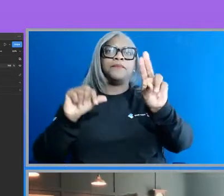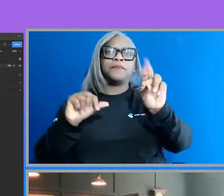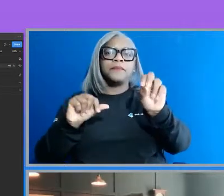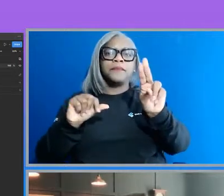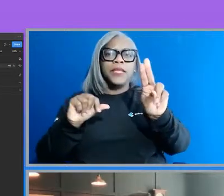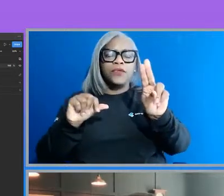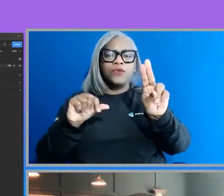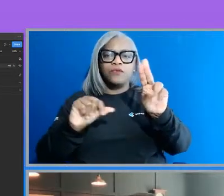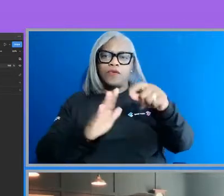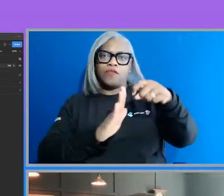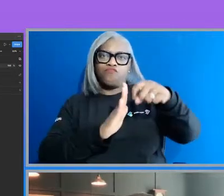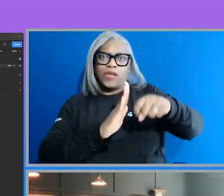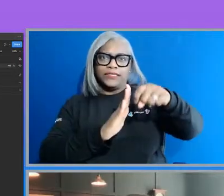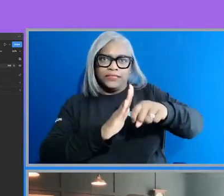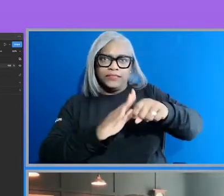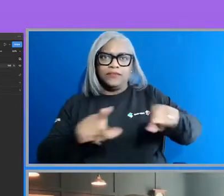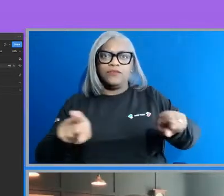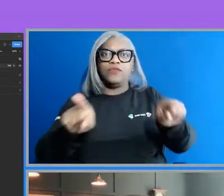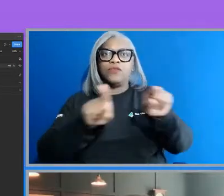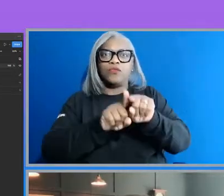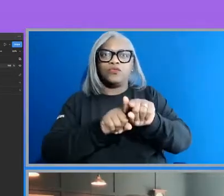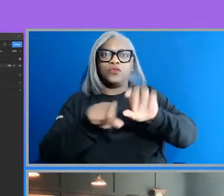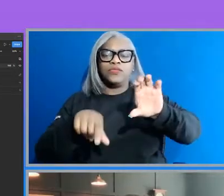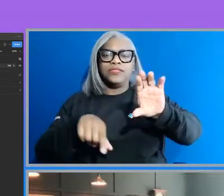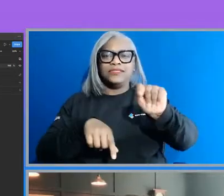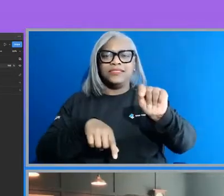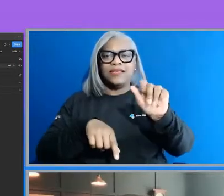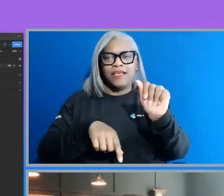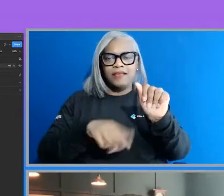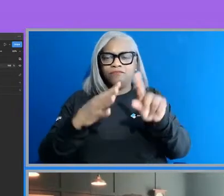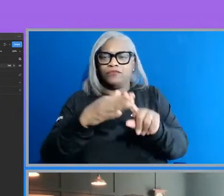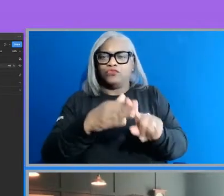pricing and a CTA for start a free trial. Then in the hero, we